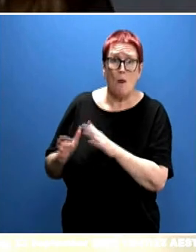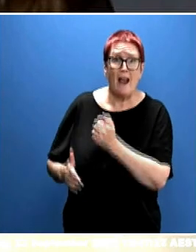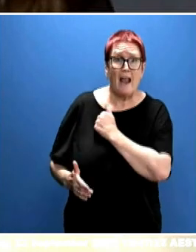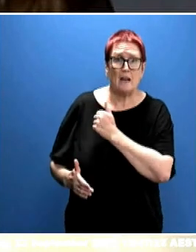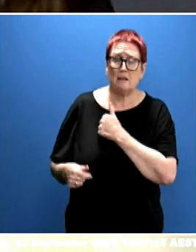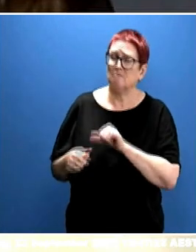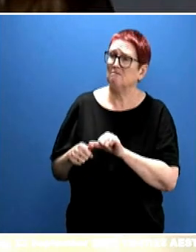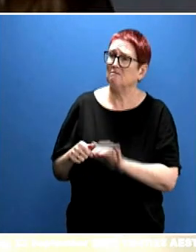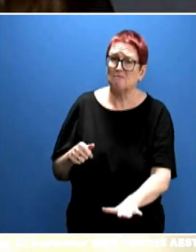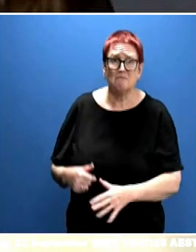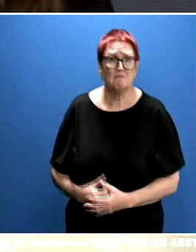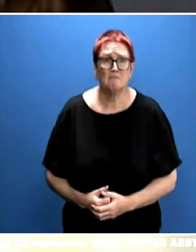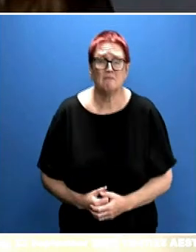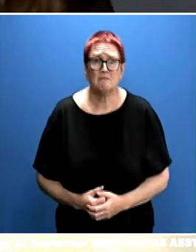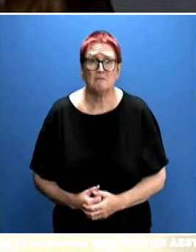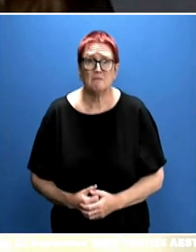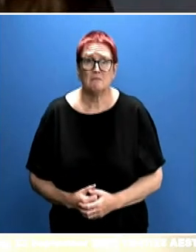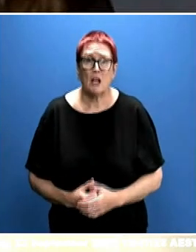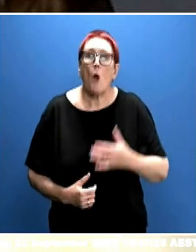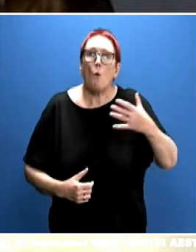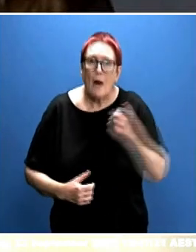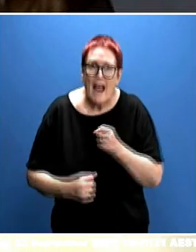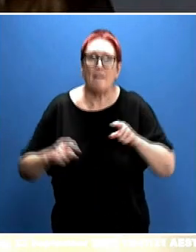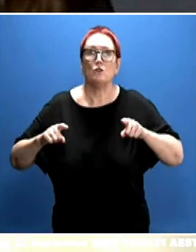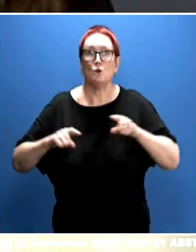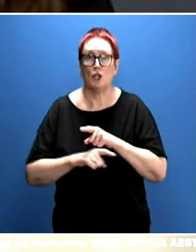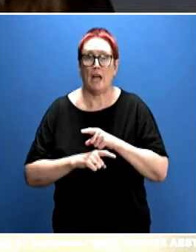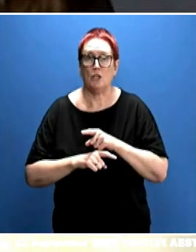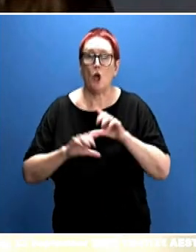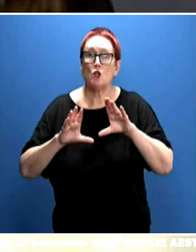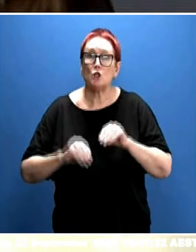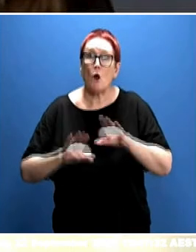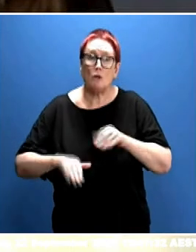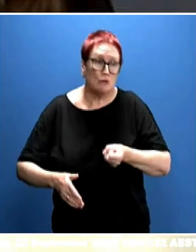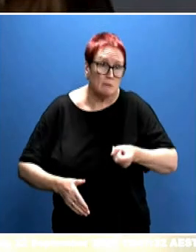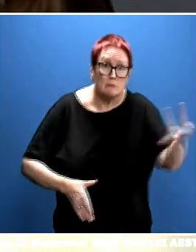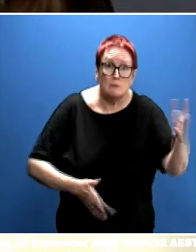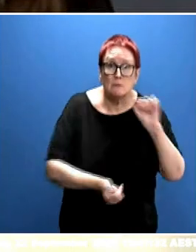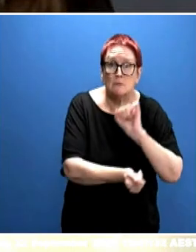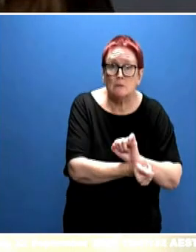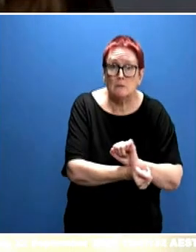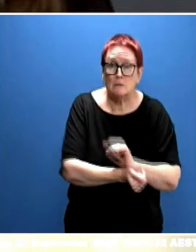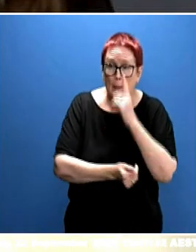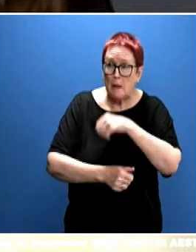People will continue --- kids will continue to go to care, people will go to juvenile detention, people will go to jail.